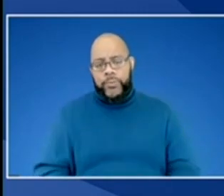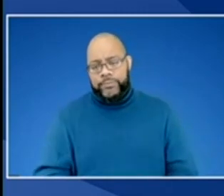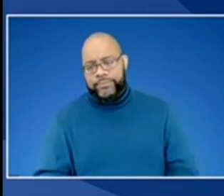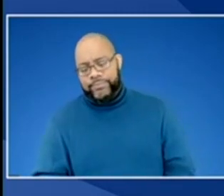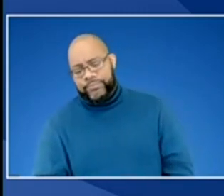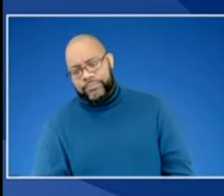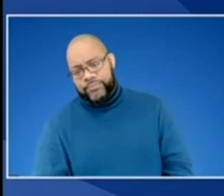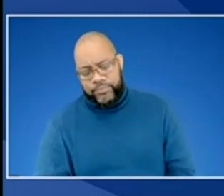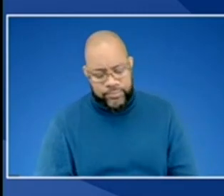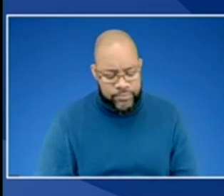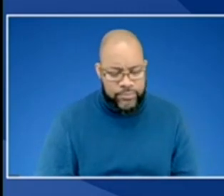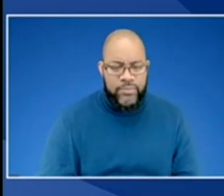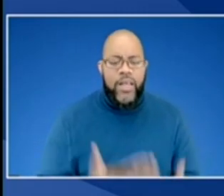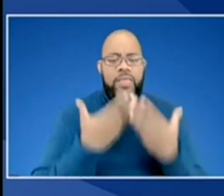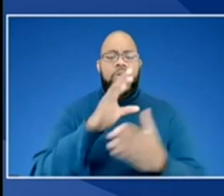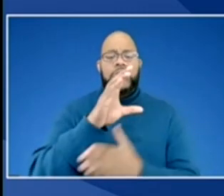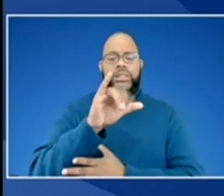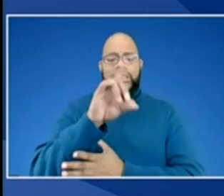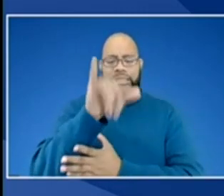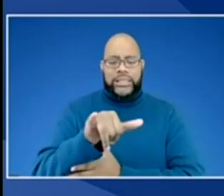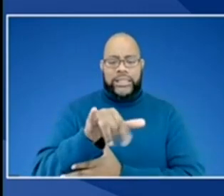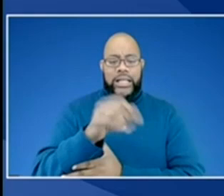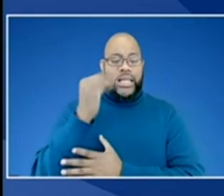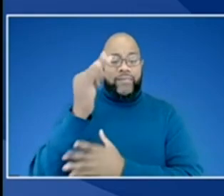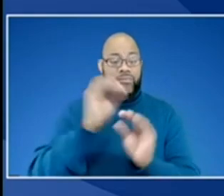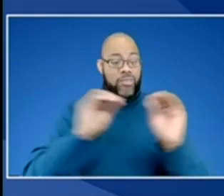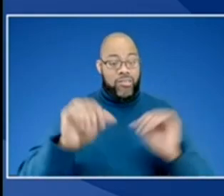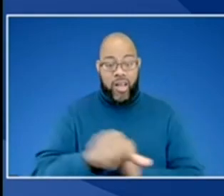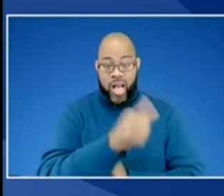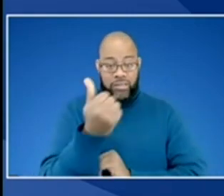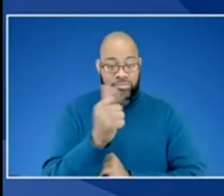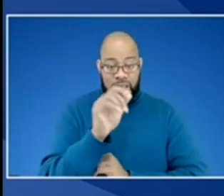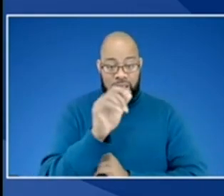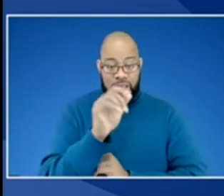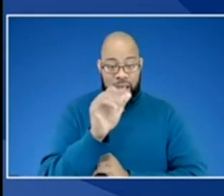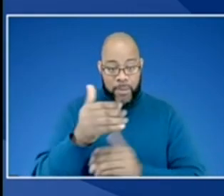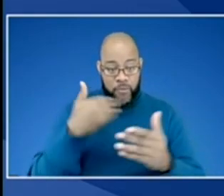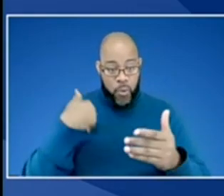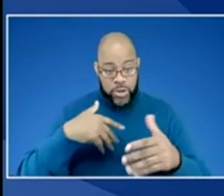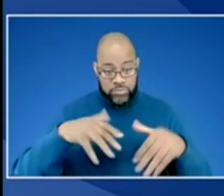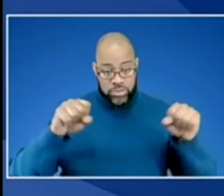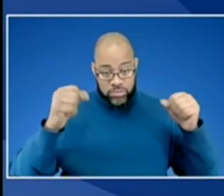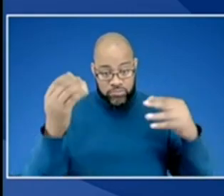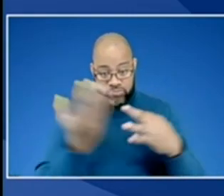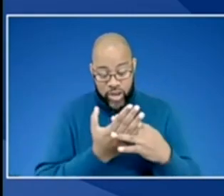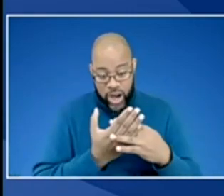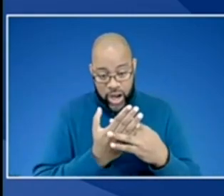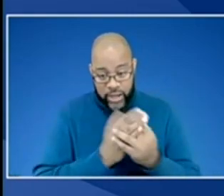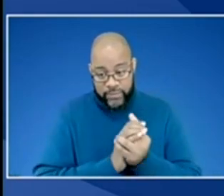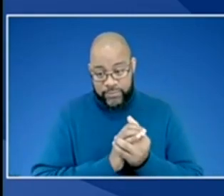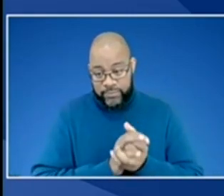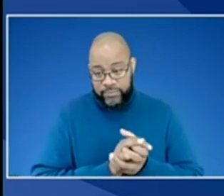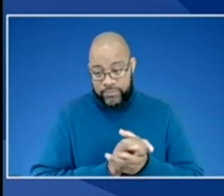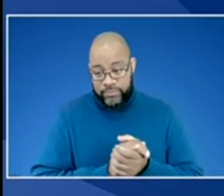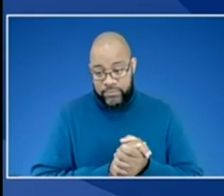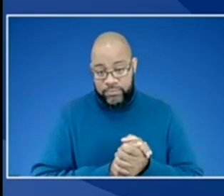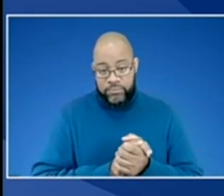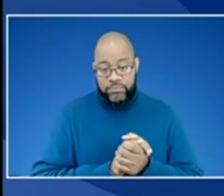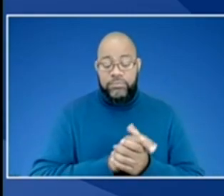Thank you, Cindy. And if there's nothing else, Tamy, anything before we take a break? Okay. We're good.